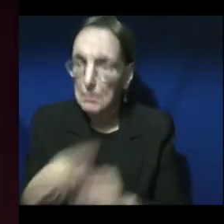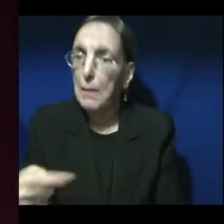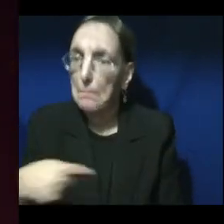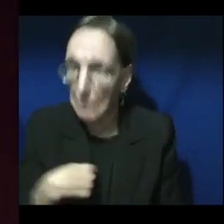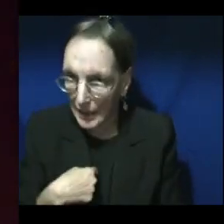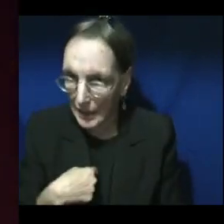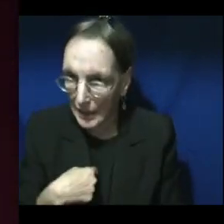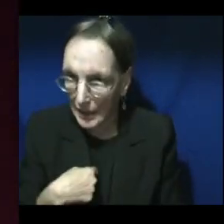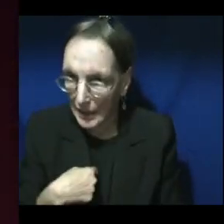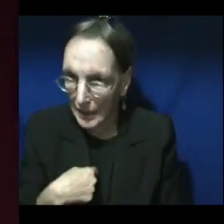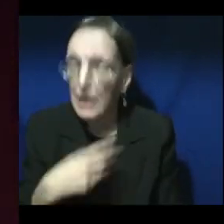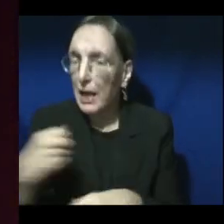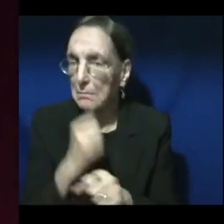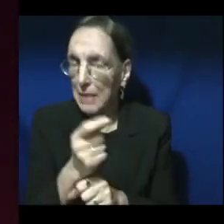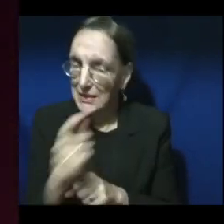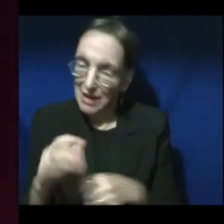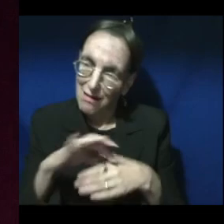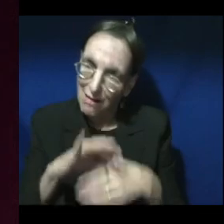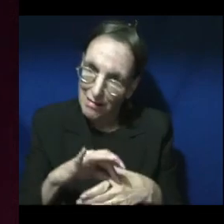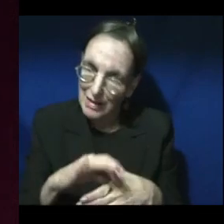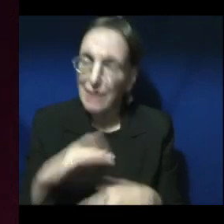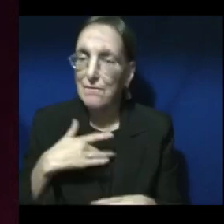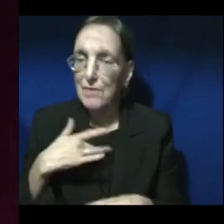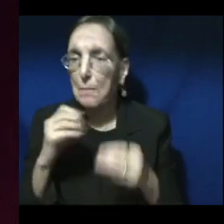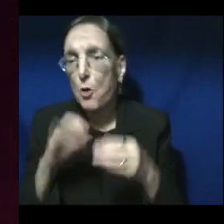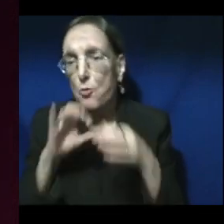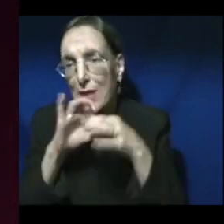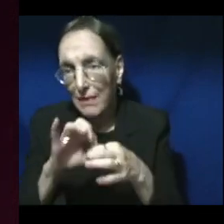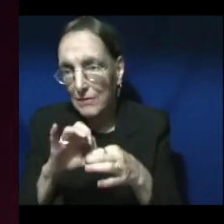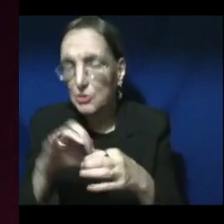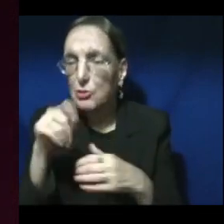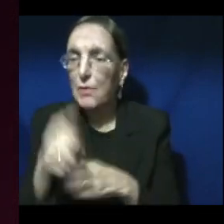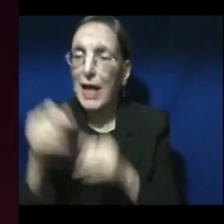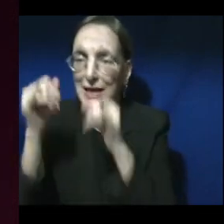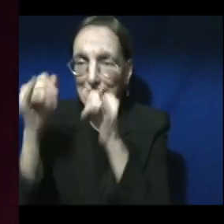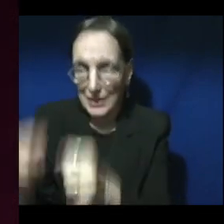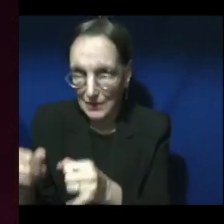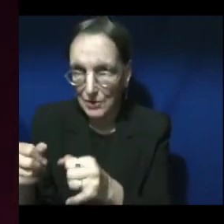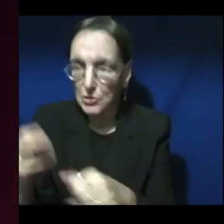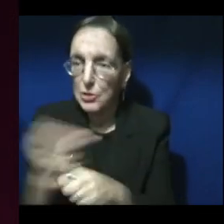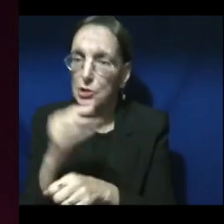feel more relevant to the individual. And so using you can be a great way to grab attention.